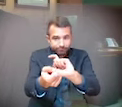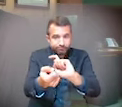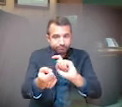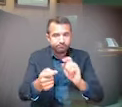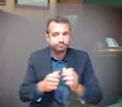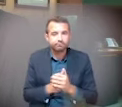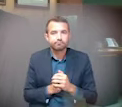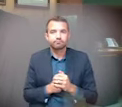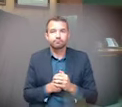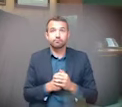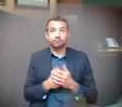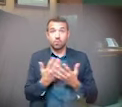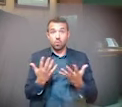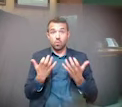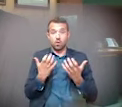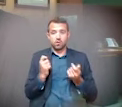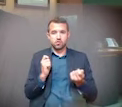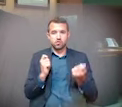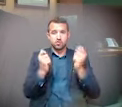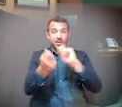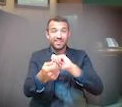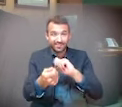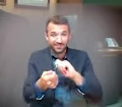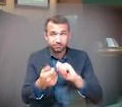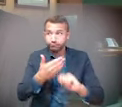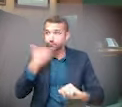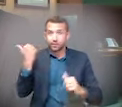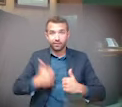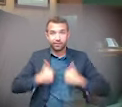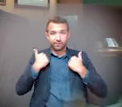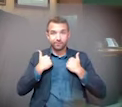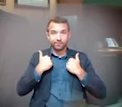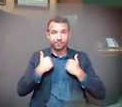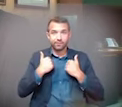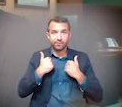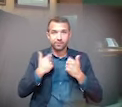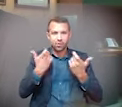We want to use this opportunity to evolve into a better life existence for everybody.